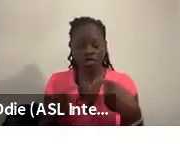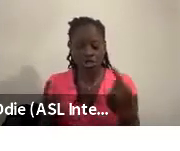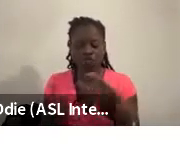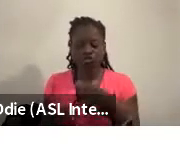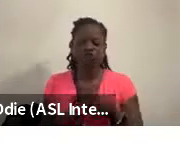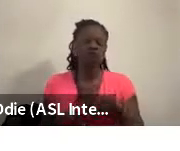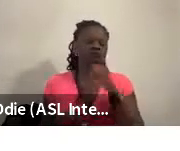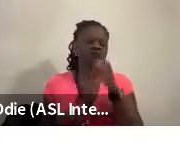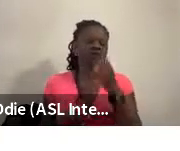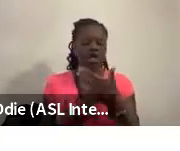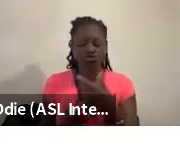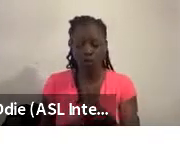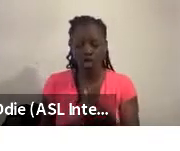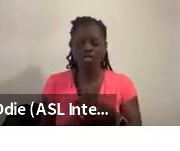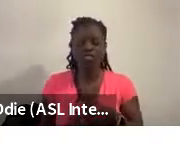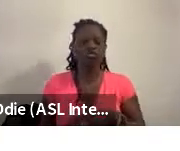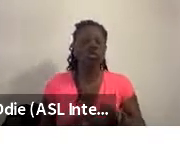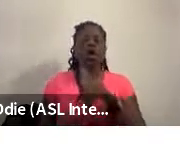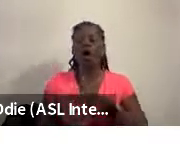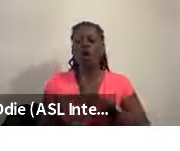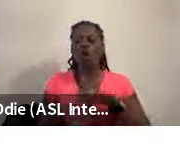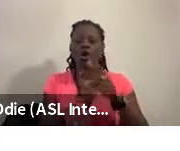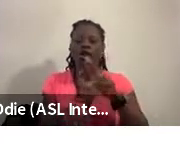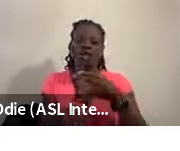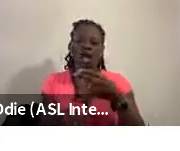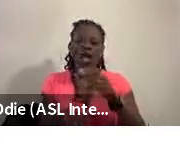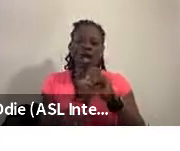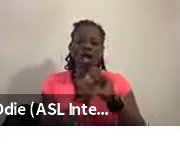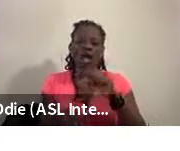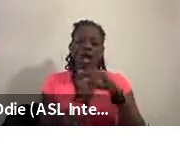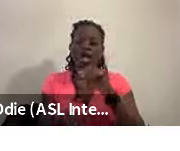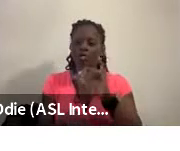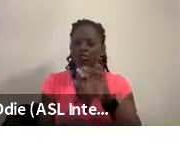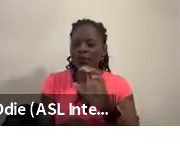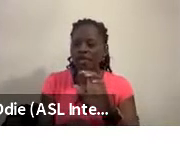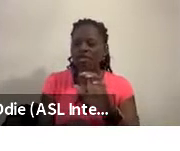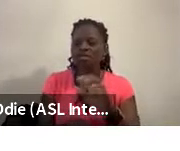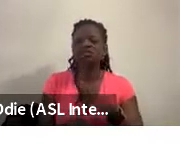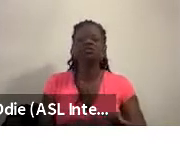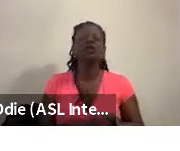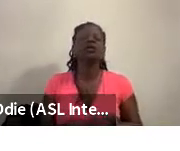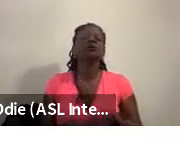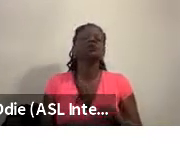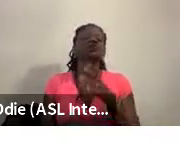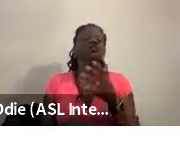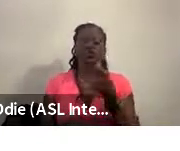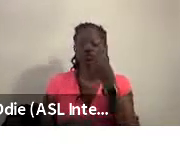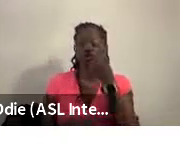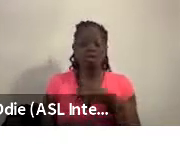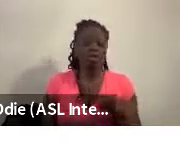being on hospice care among staff at these facilities. Eighty five percent have been fully vaccinated.